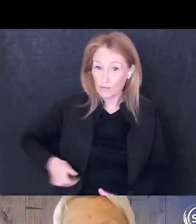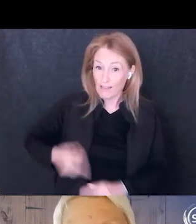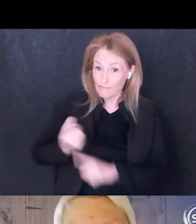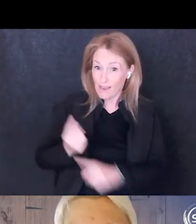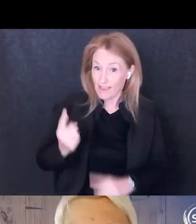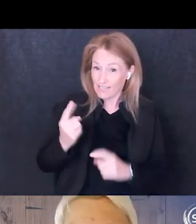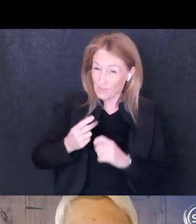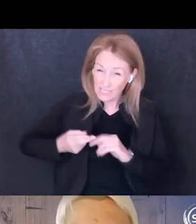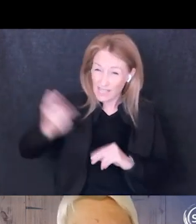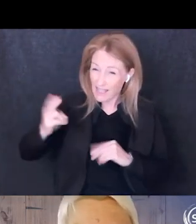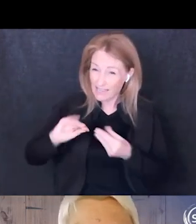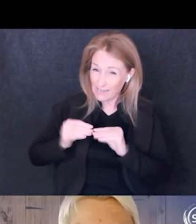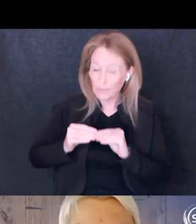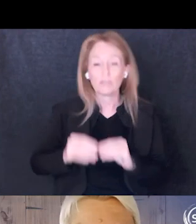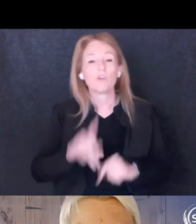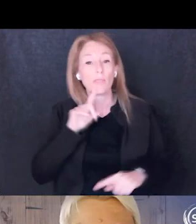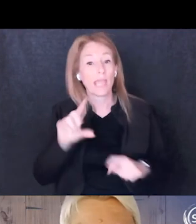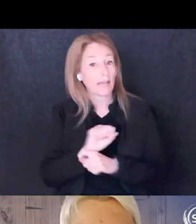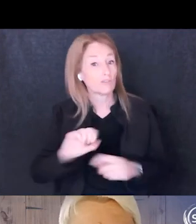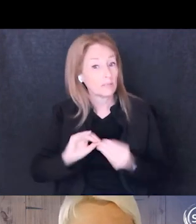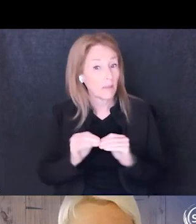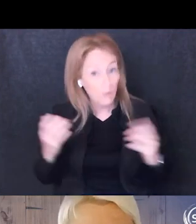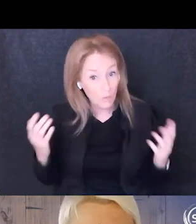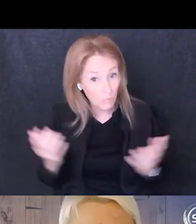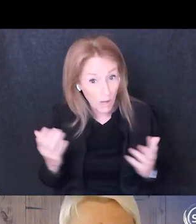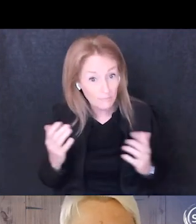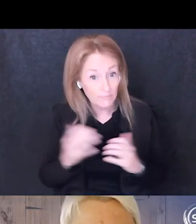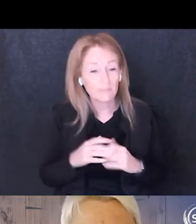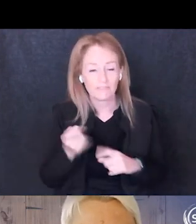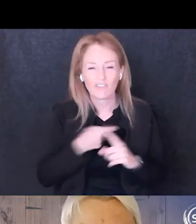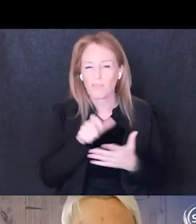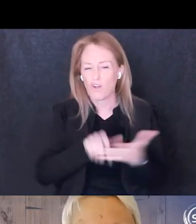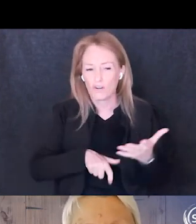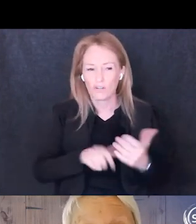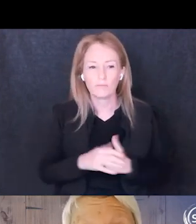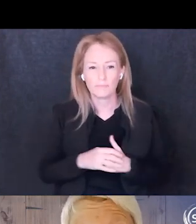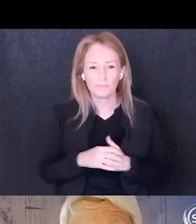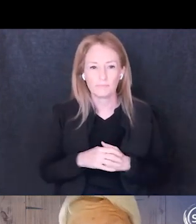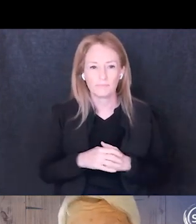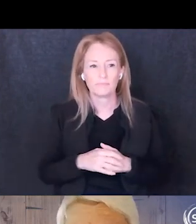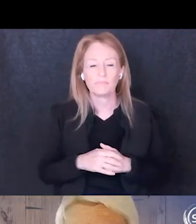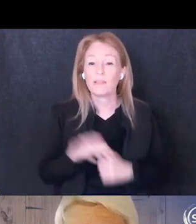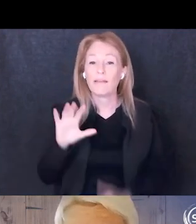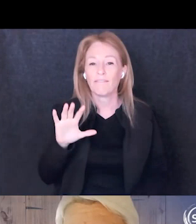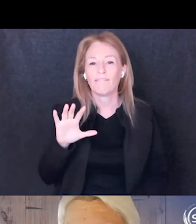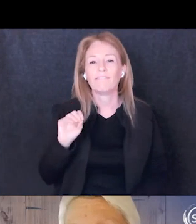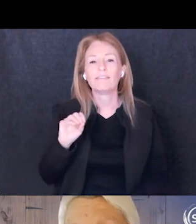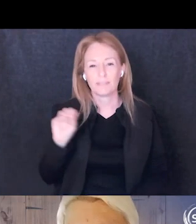LET'S SEE WHAT THE NUMBER WAS IN THE ARTICLE. 50%.